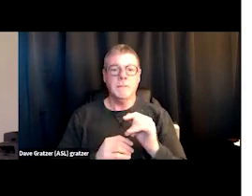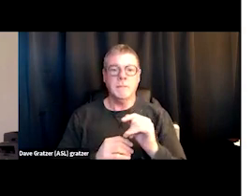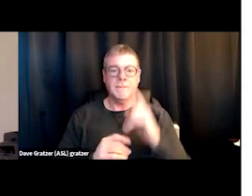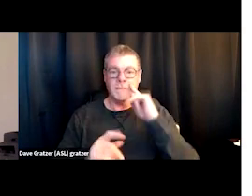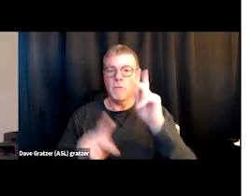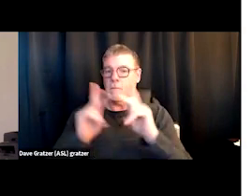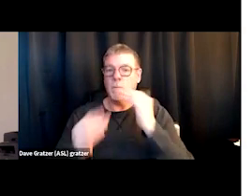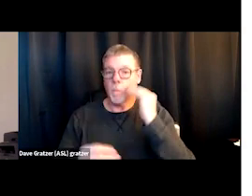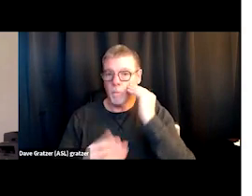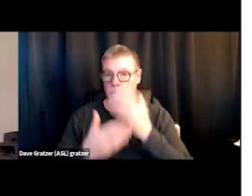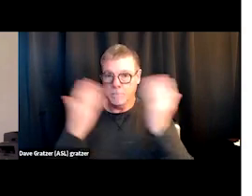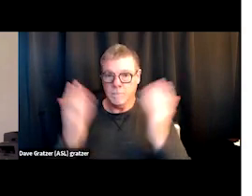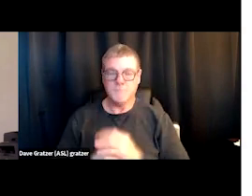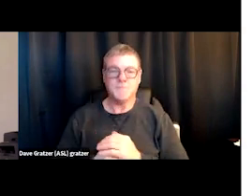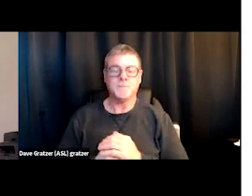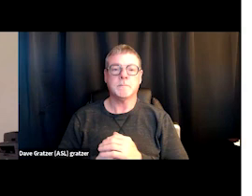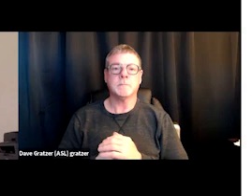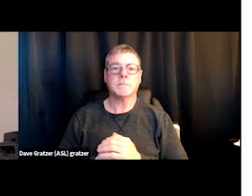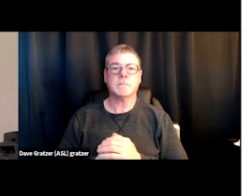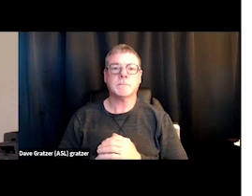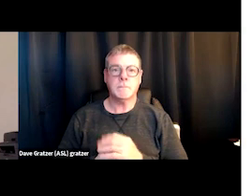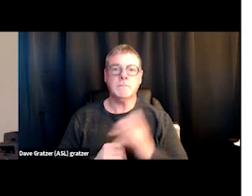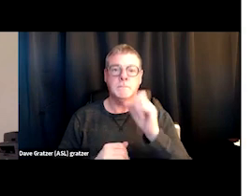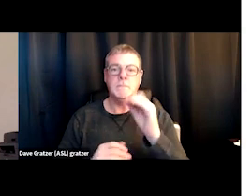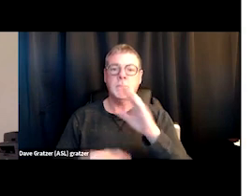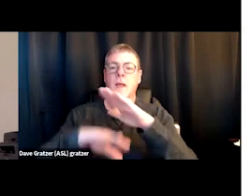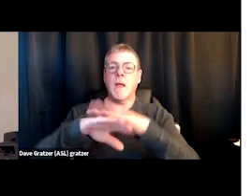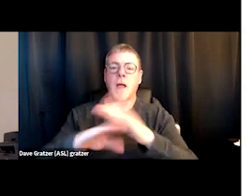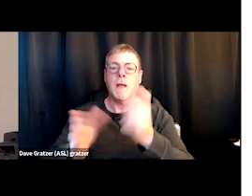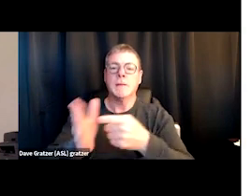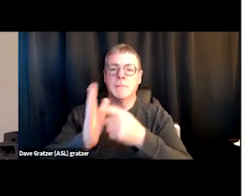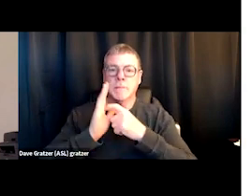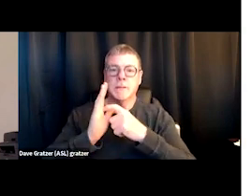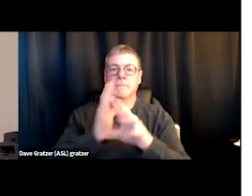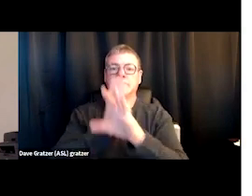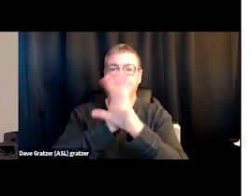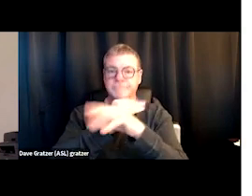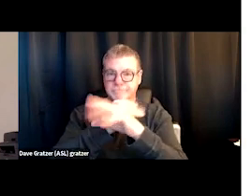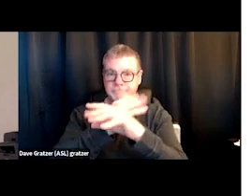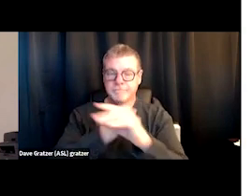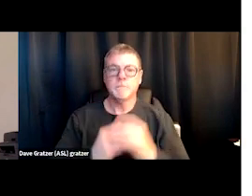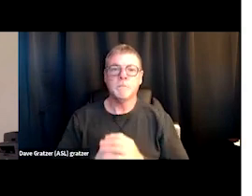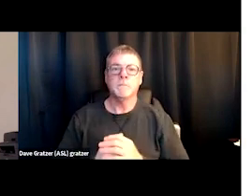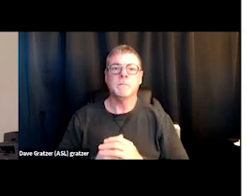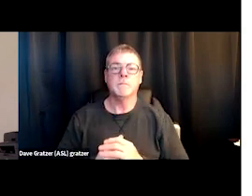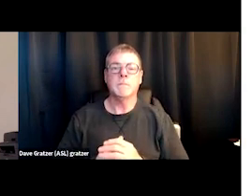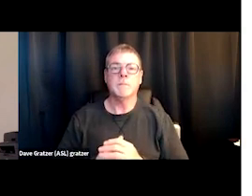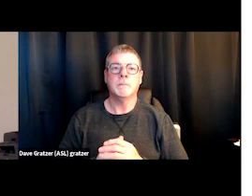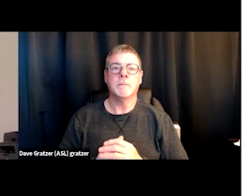And so, they set up a, kind of an on-demand virtual kiosk into their mental health center.